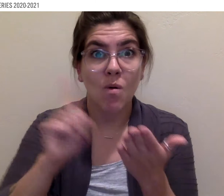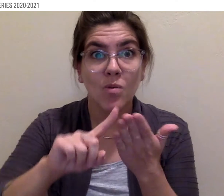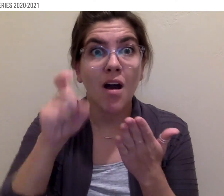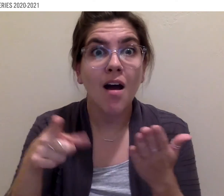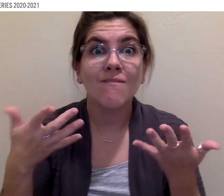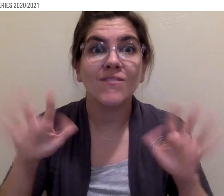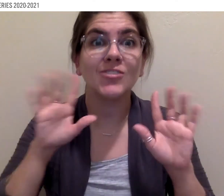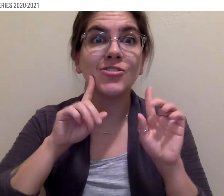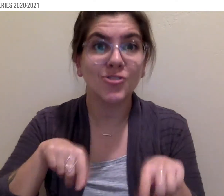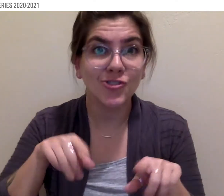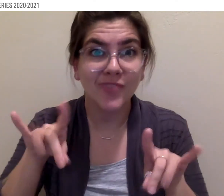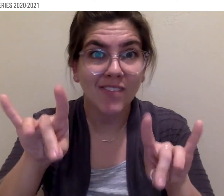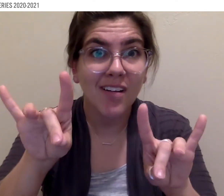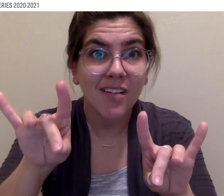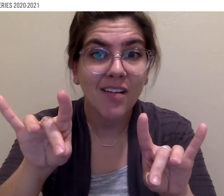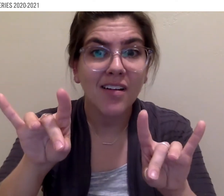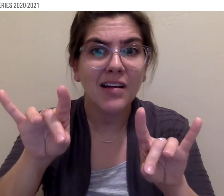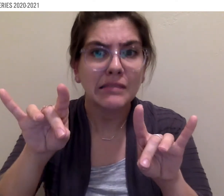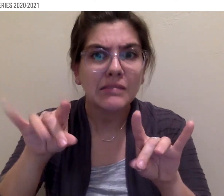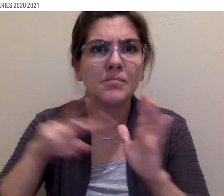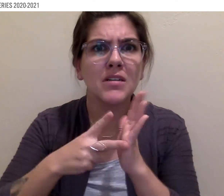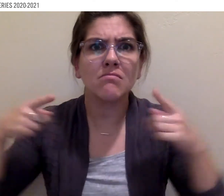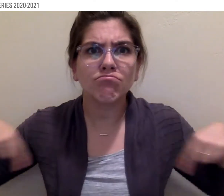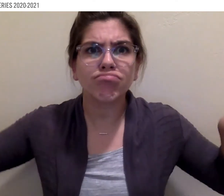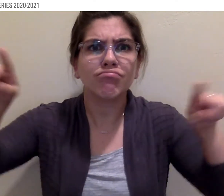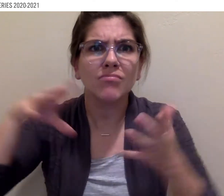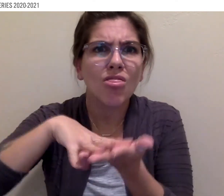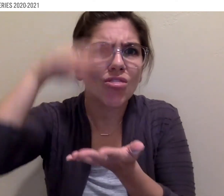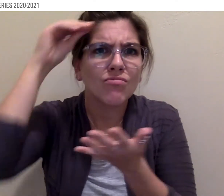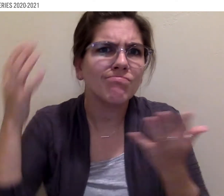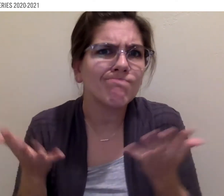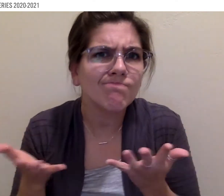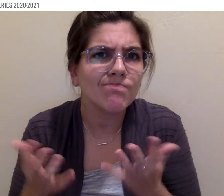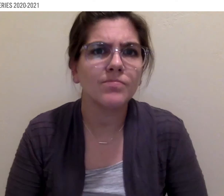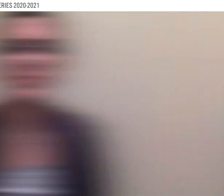What we would know if we had already found the answers to these questions?